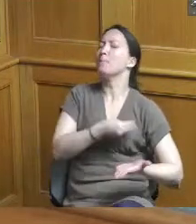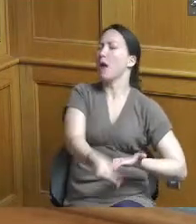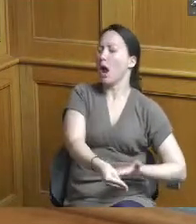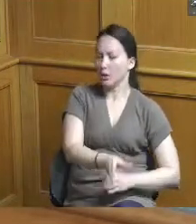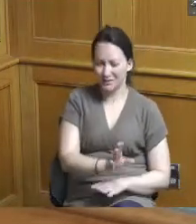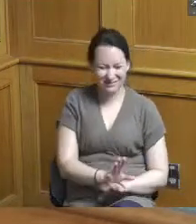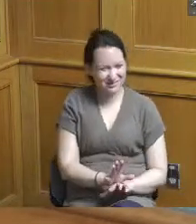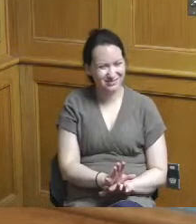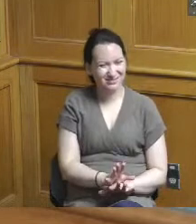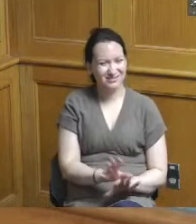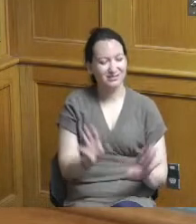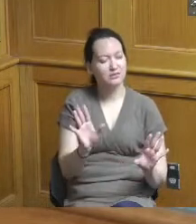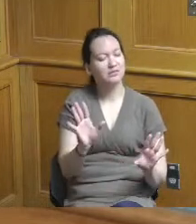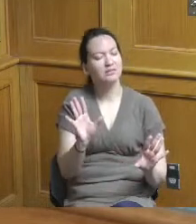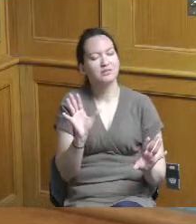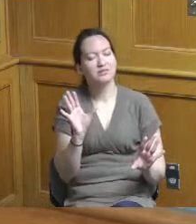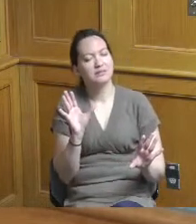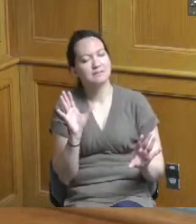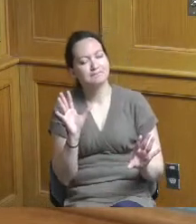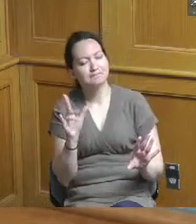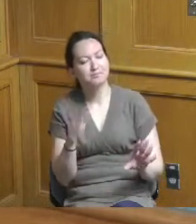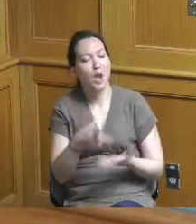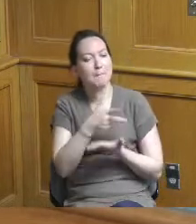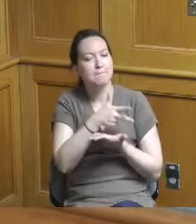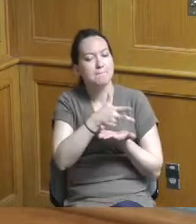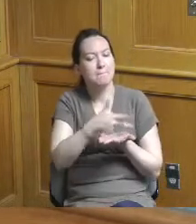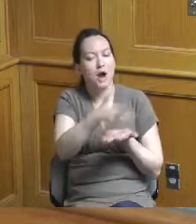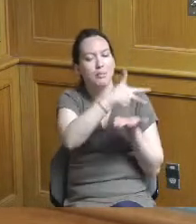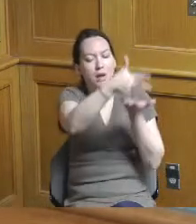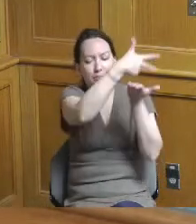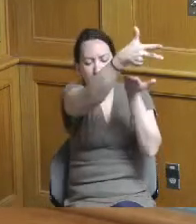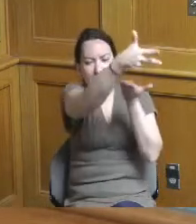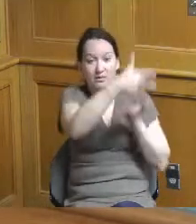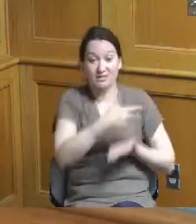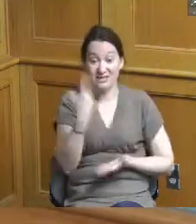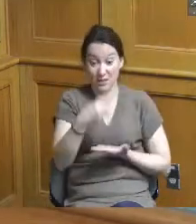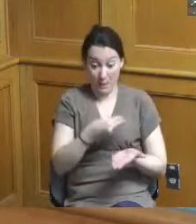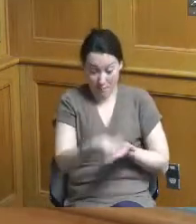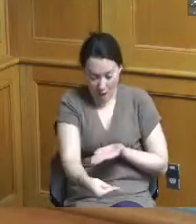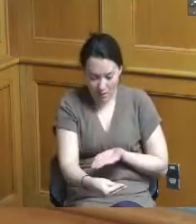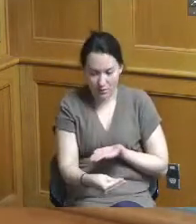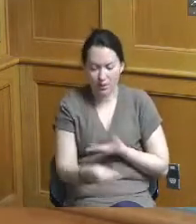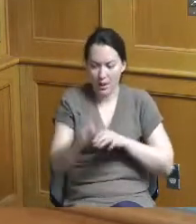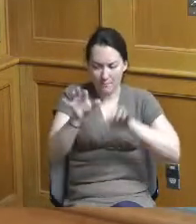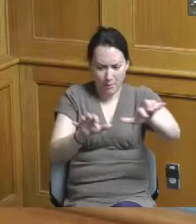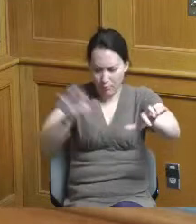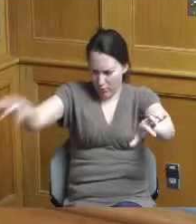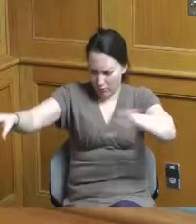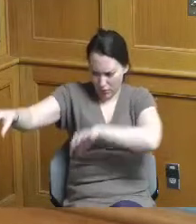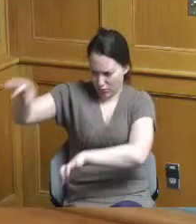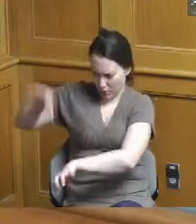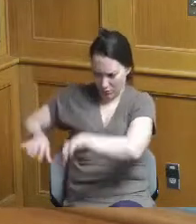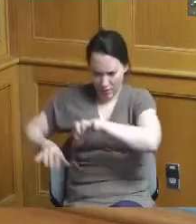and then there's a parking garage that's being bought so it's all these areas of gobble gobble